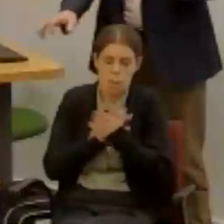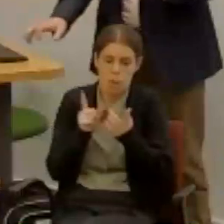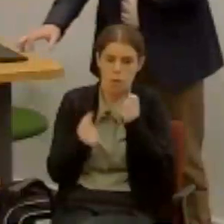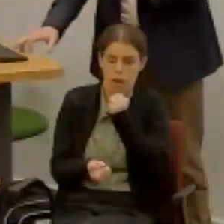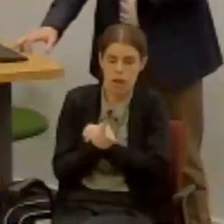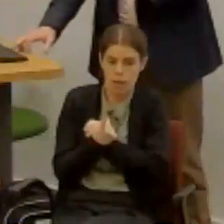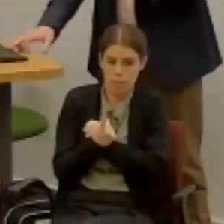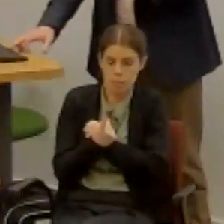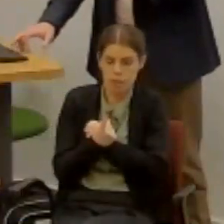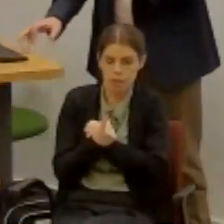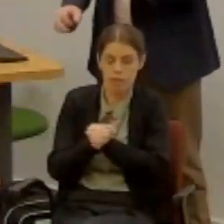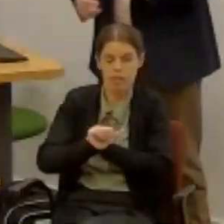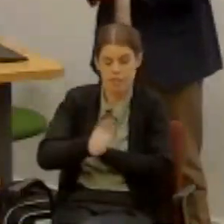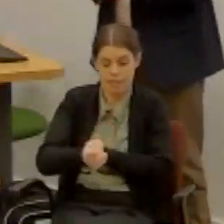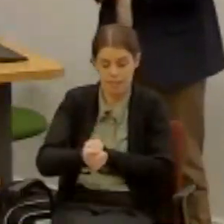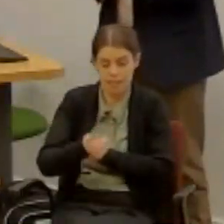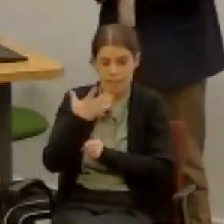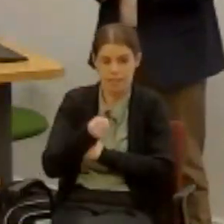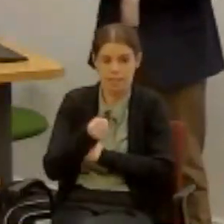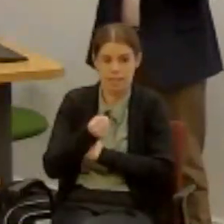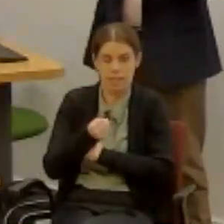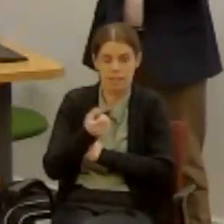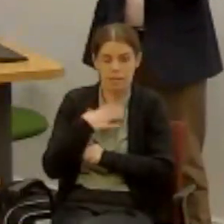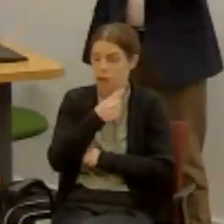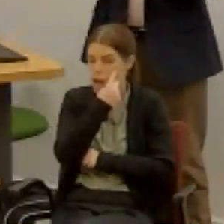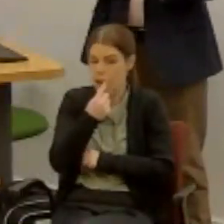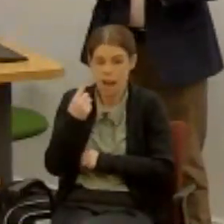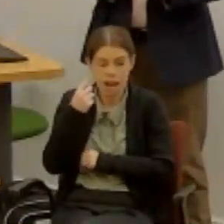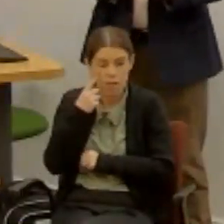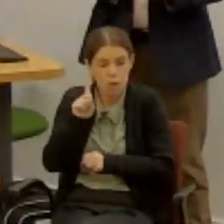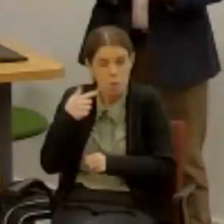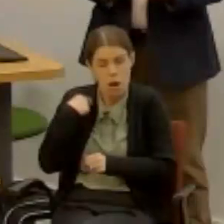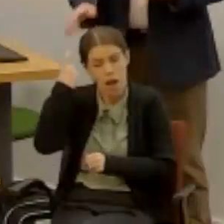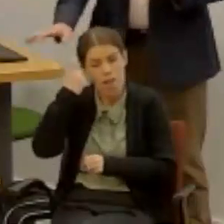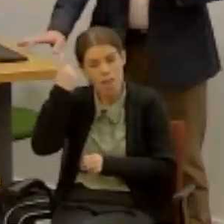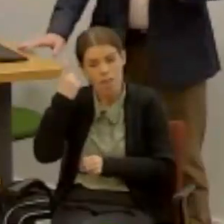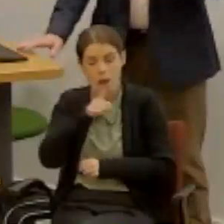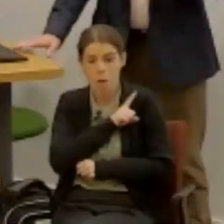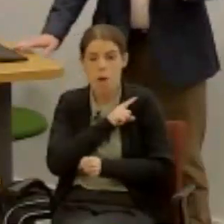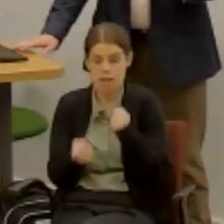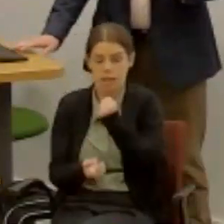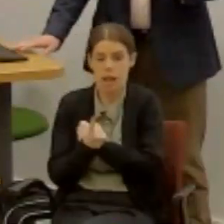The next thing is to take that and turn the evidence of what we think is the cause into some practical application.